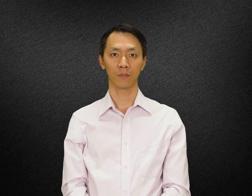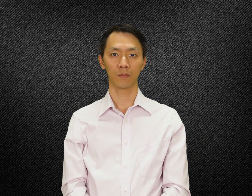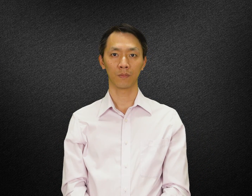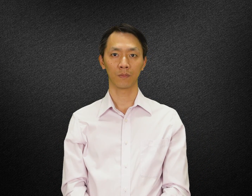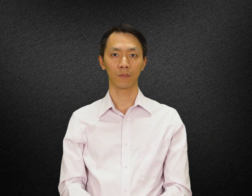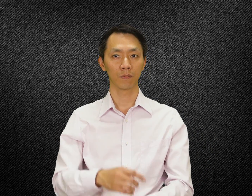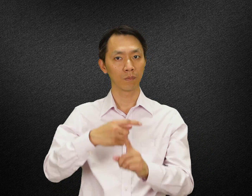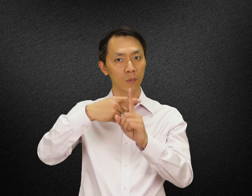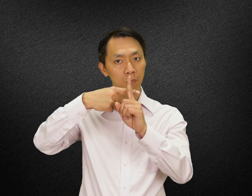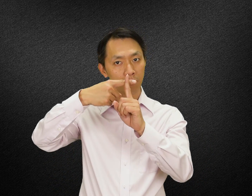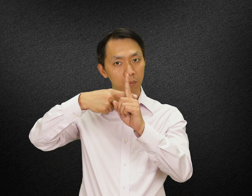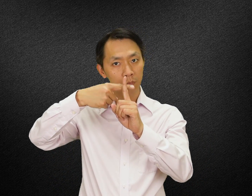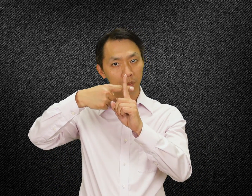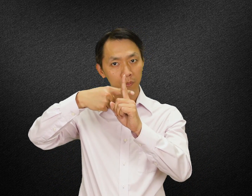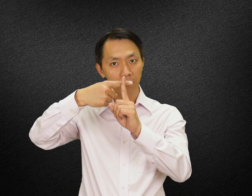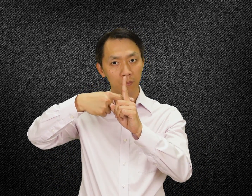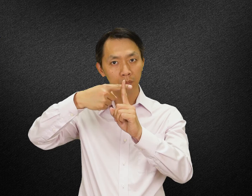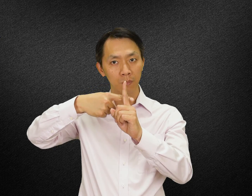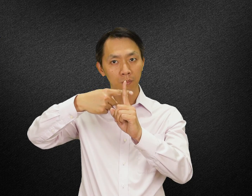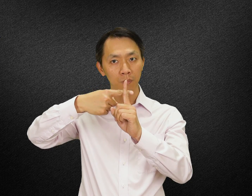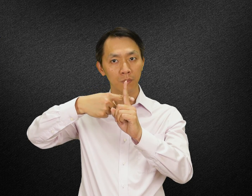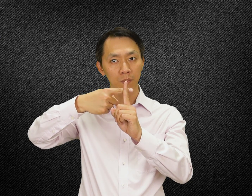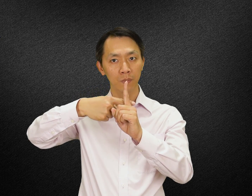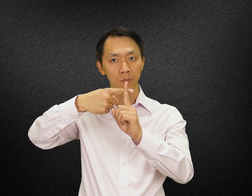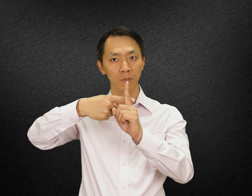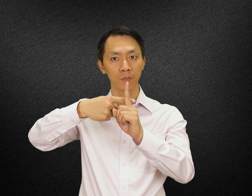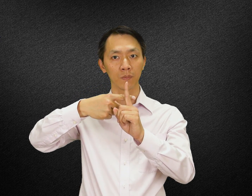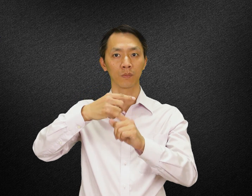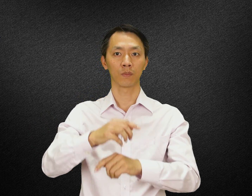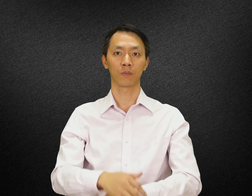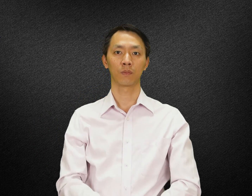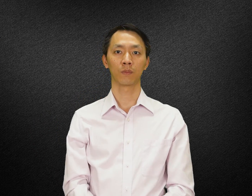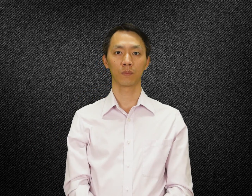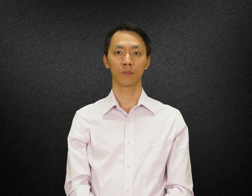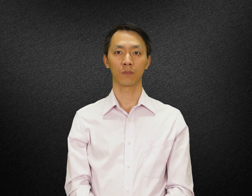degree / level